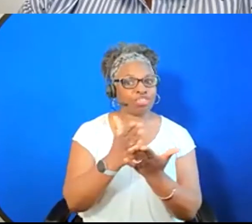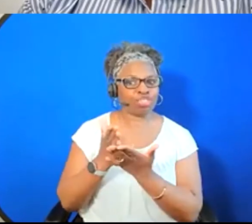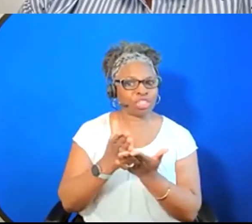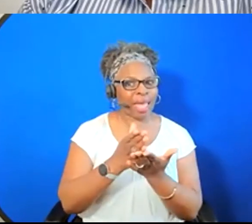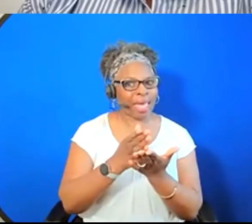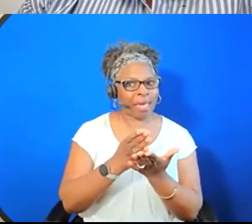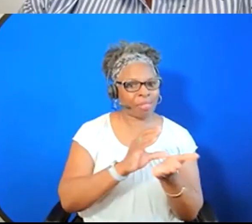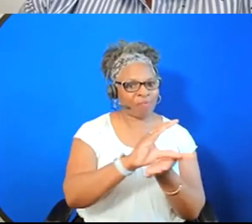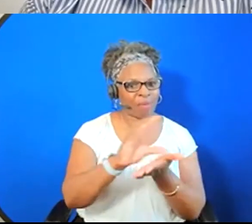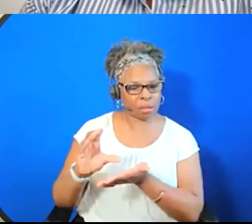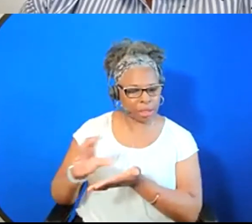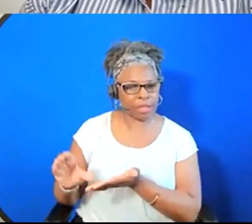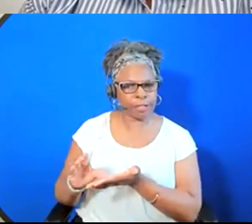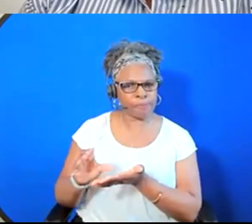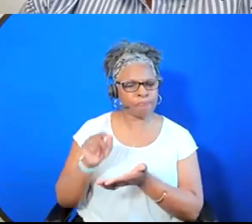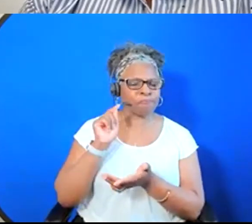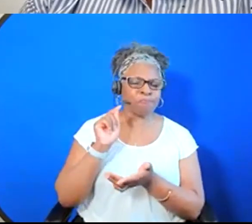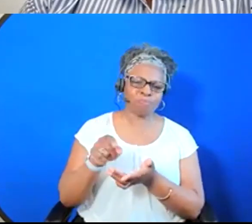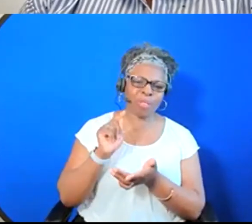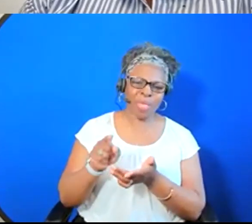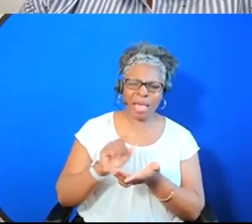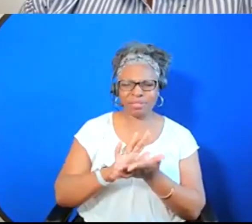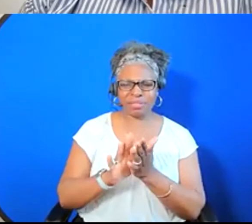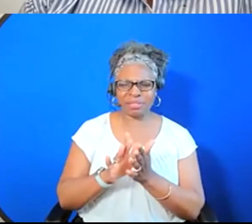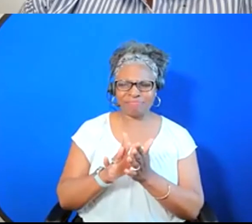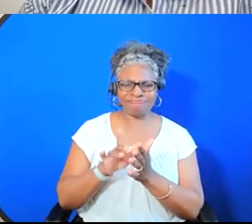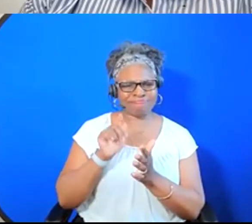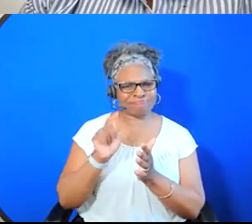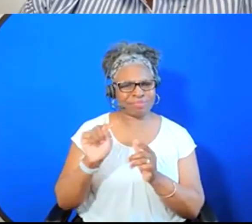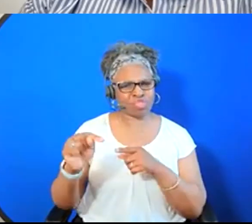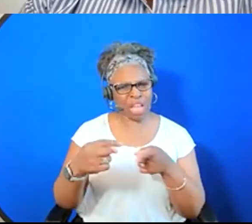of elements of destruction are within the art world are very, very much needed.